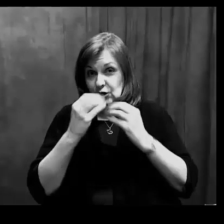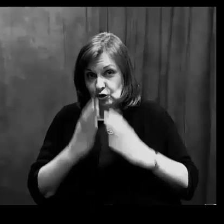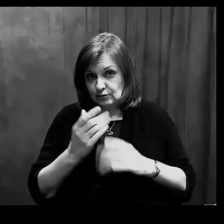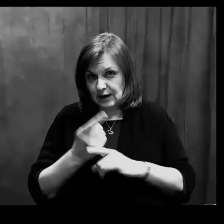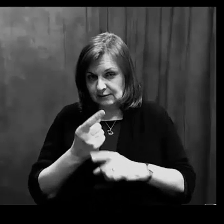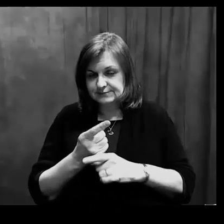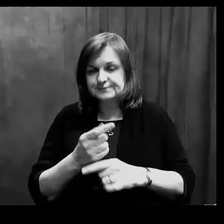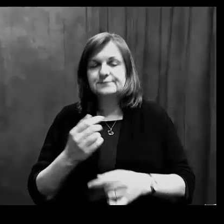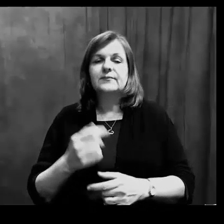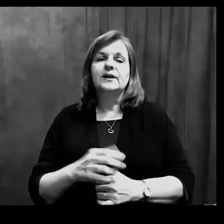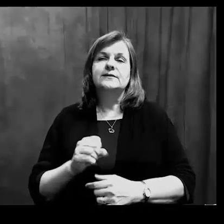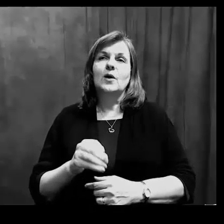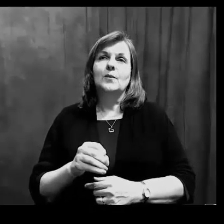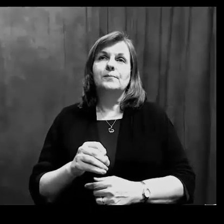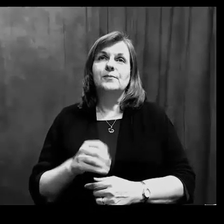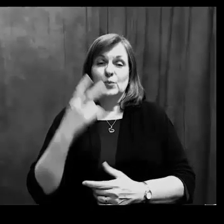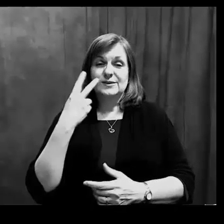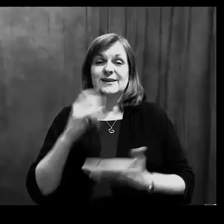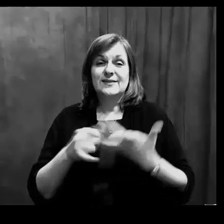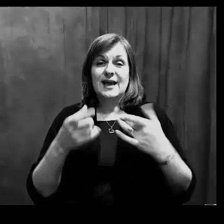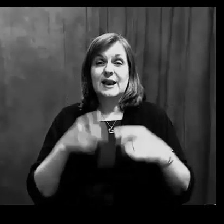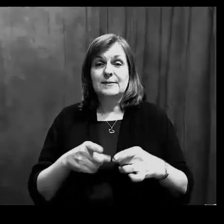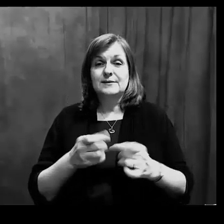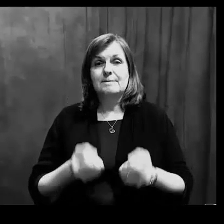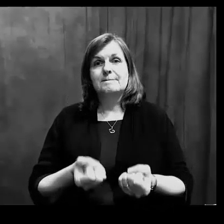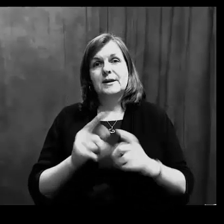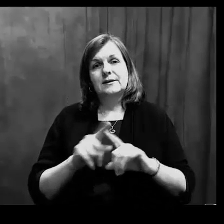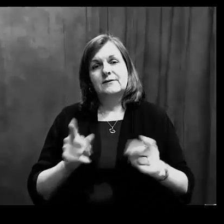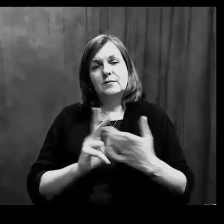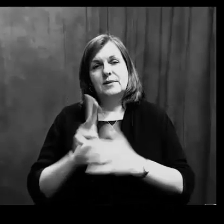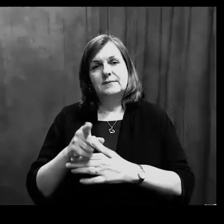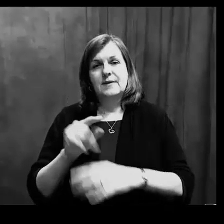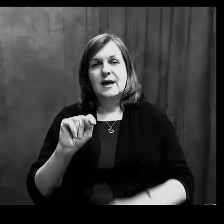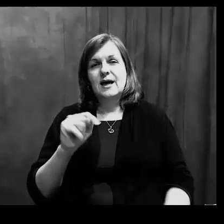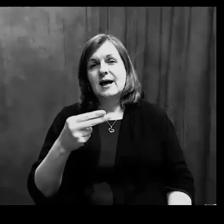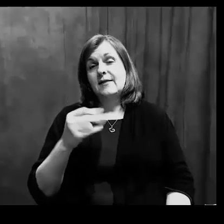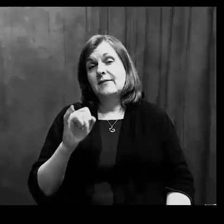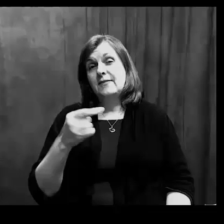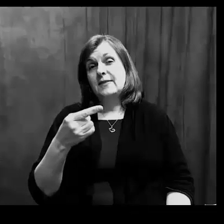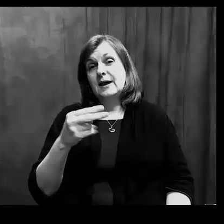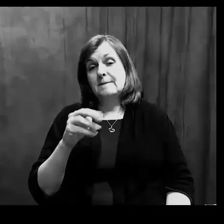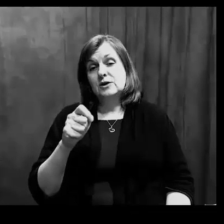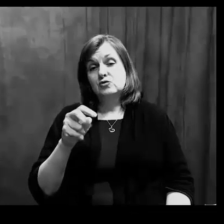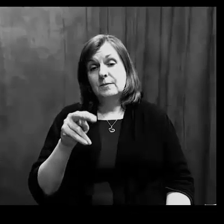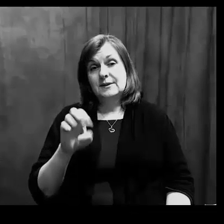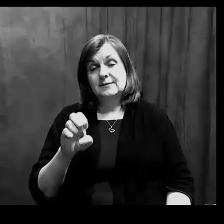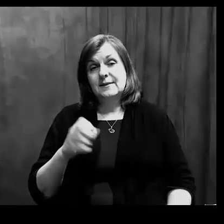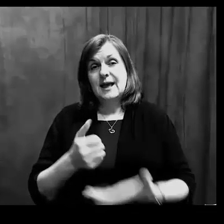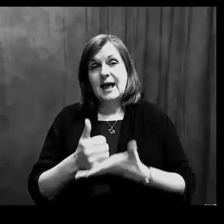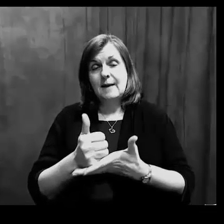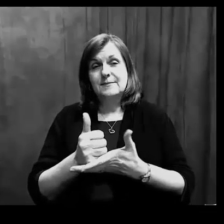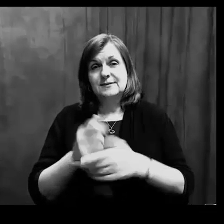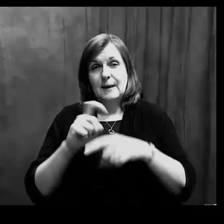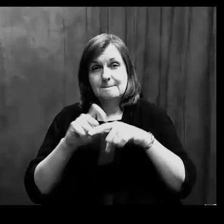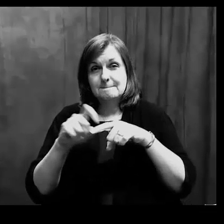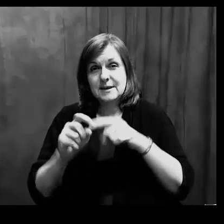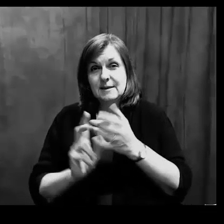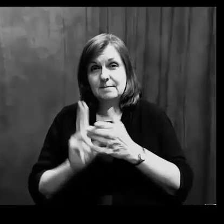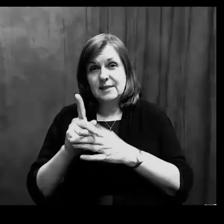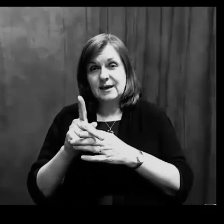Right? Herbivore being a plant eater, right? So we see this in a lot of different plants. Thigmotropism is also what helps our